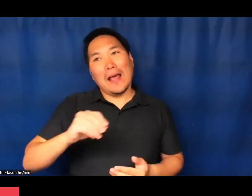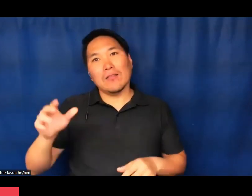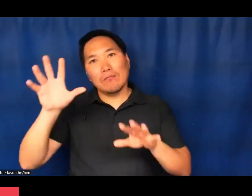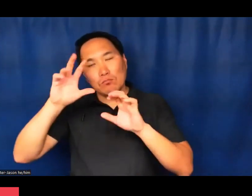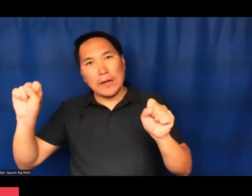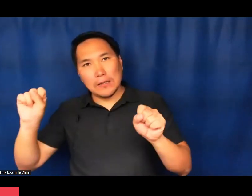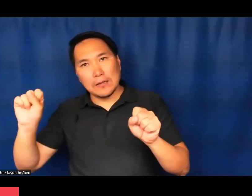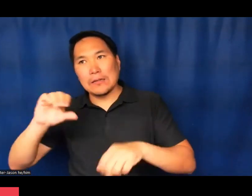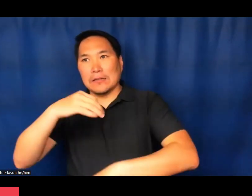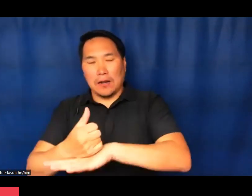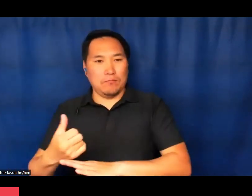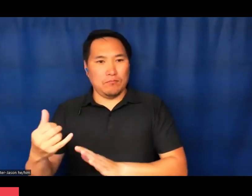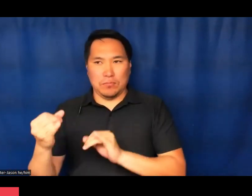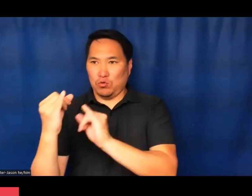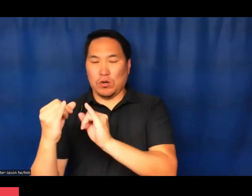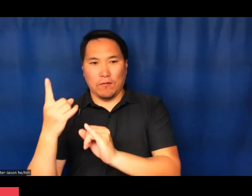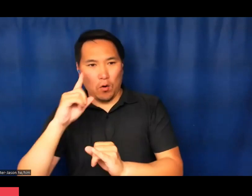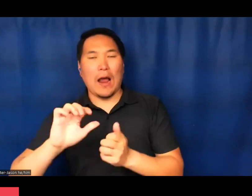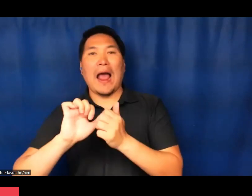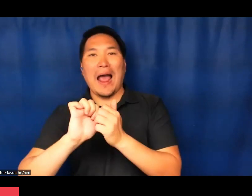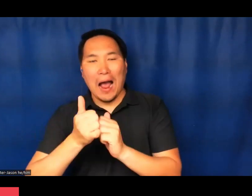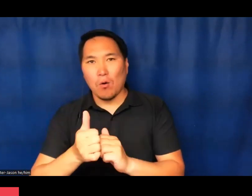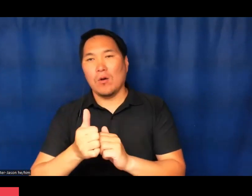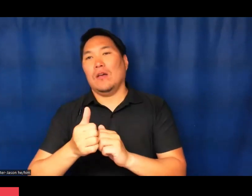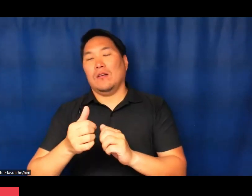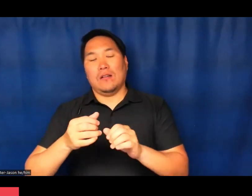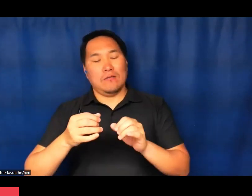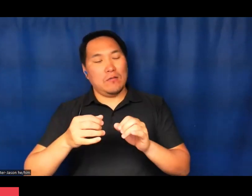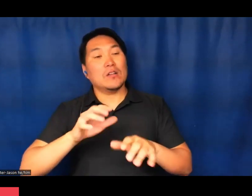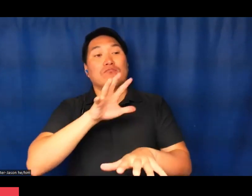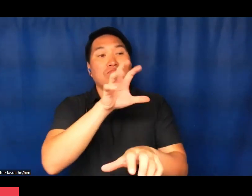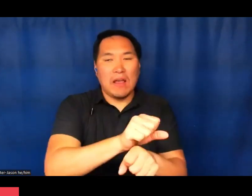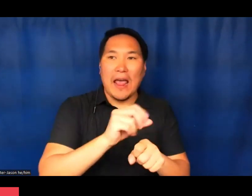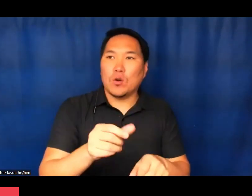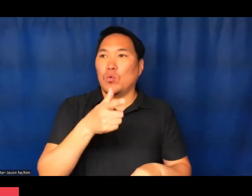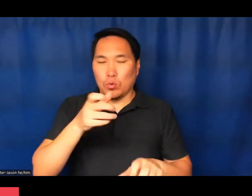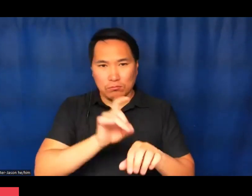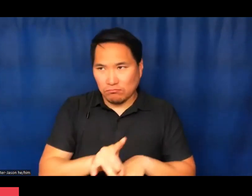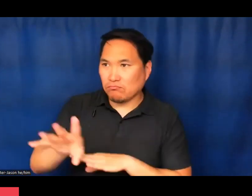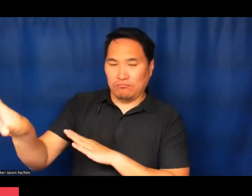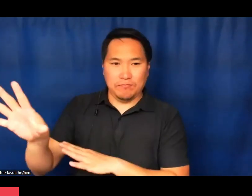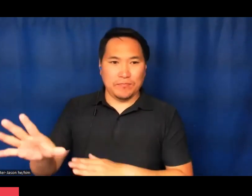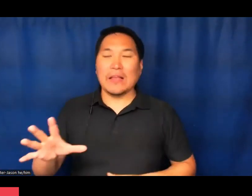Adopted guideline and deportation of unauthorized non-citizens.